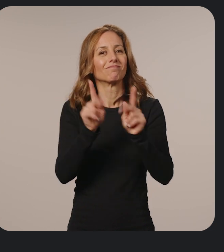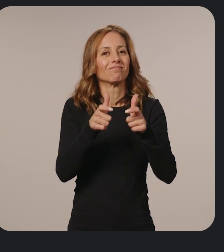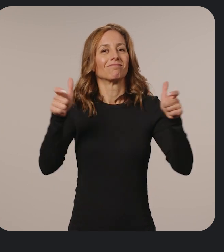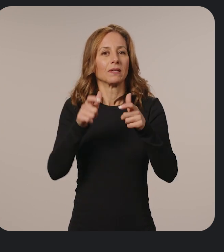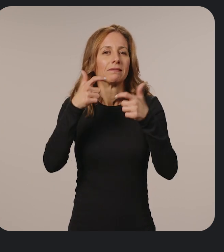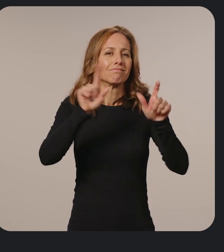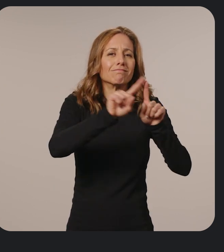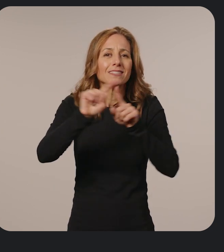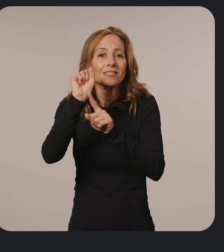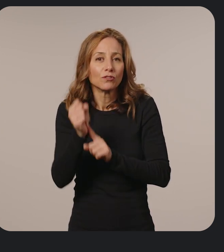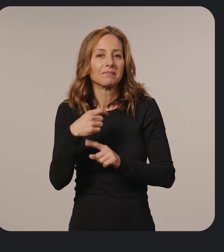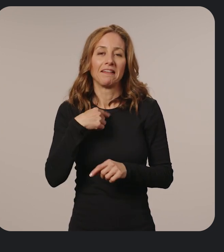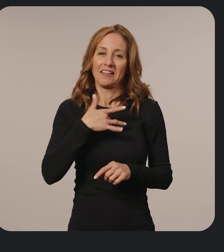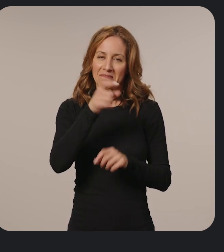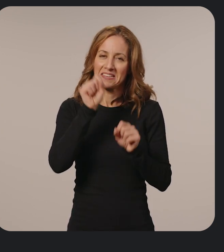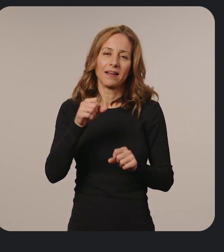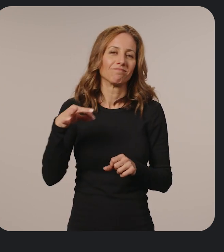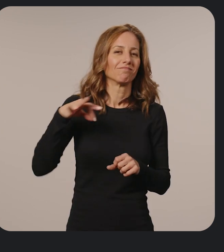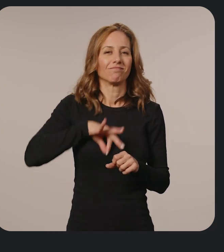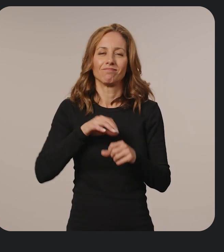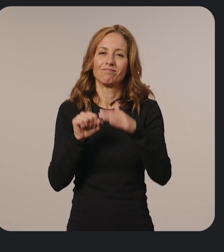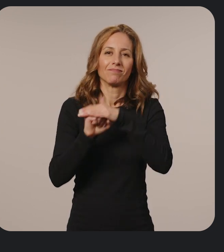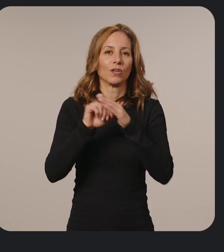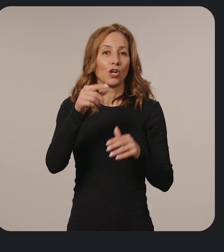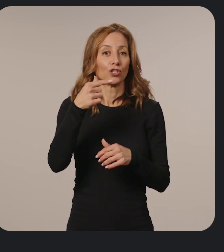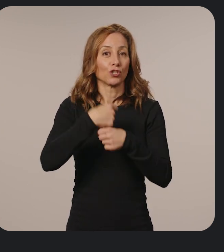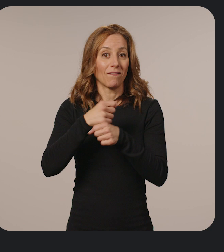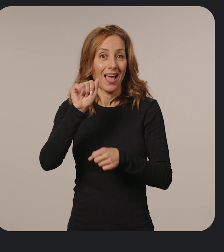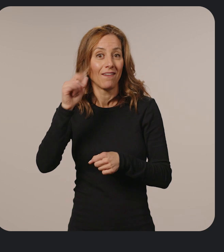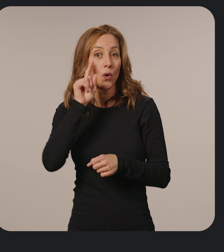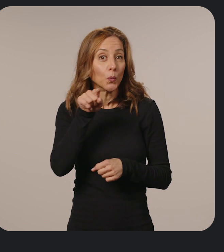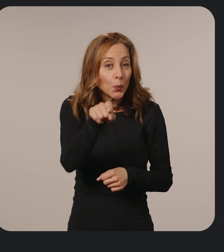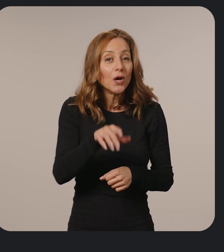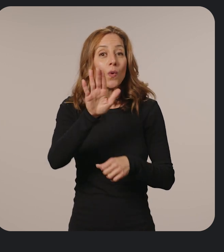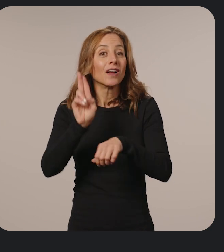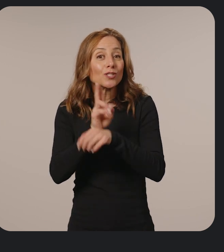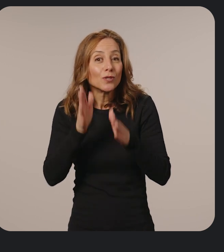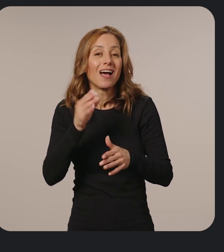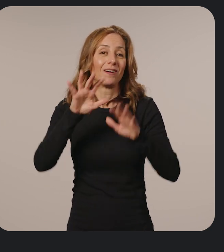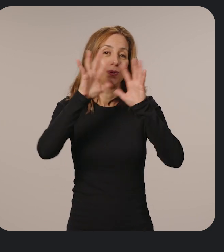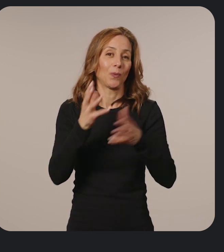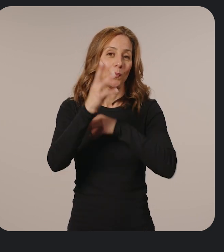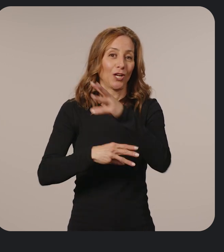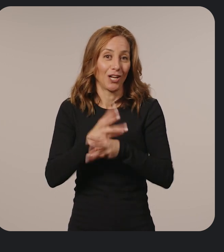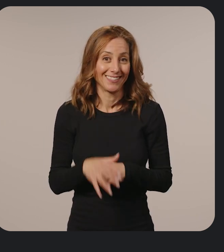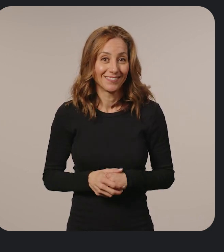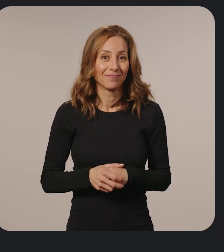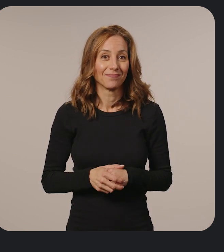of generative AI for you, your customers, and the world. And as we move into the next phase of computing and AI